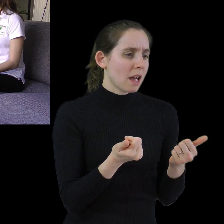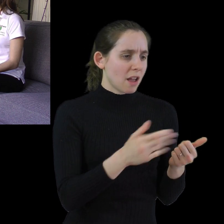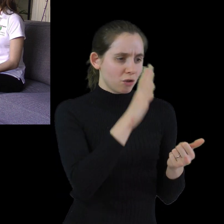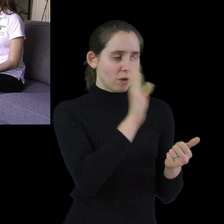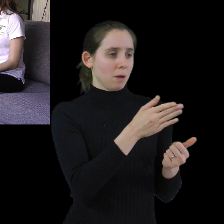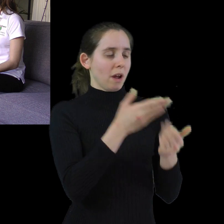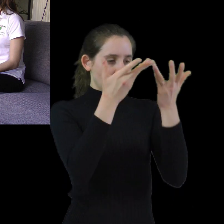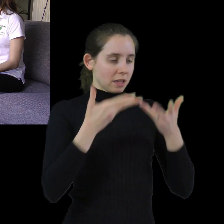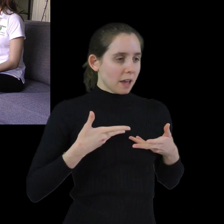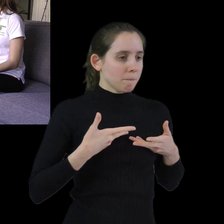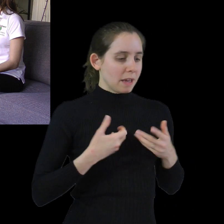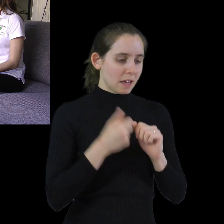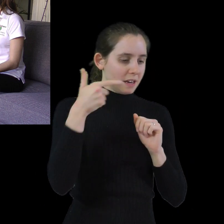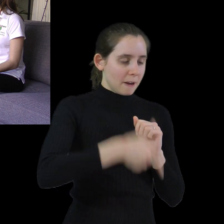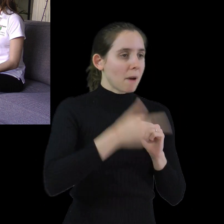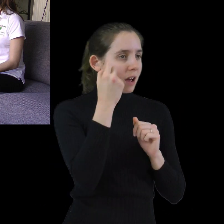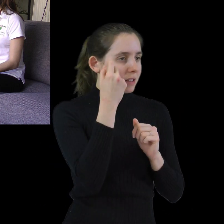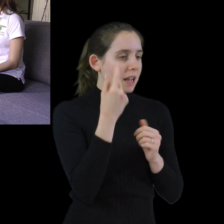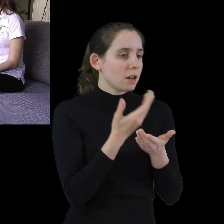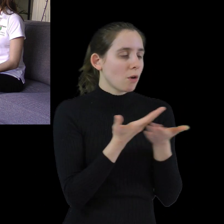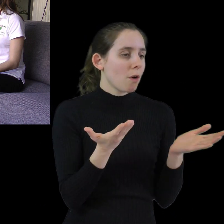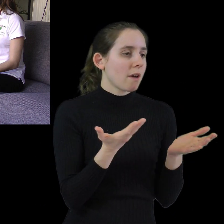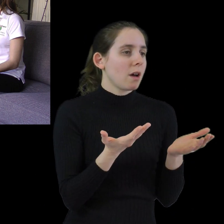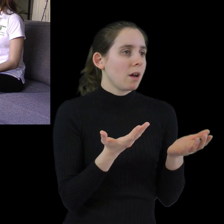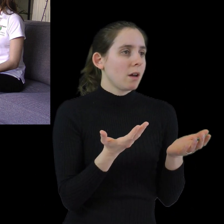away it just gave me an insight into